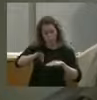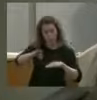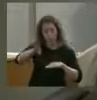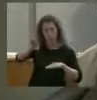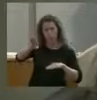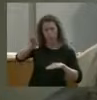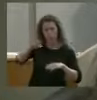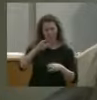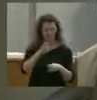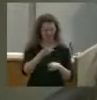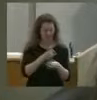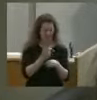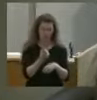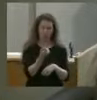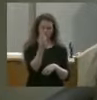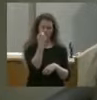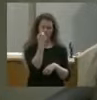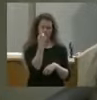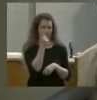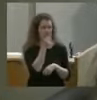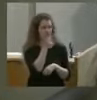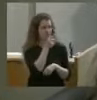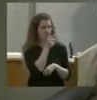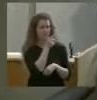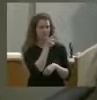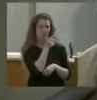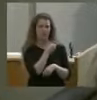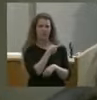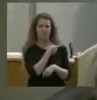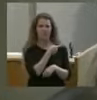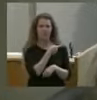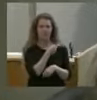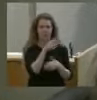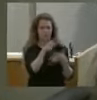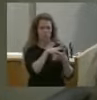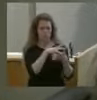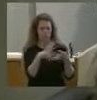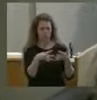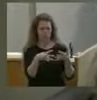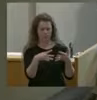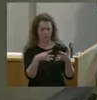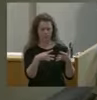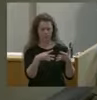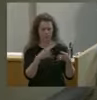understand why, when our transmission rate seems, by the available data, to be